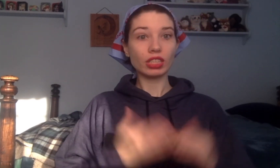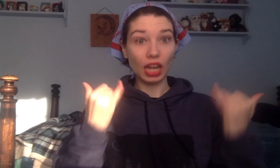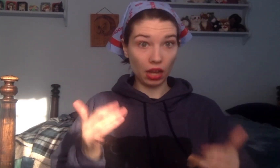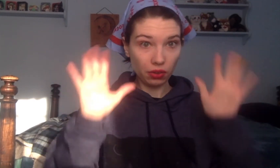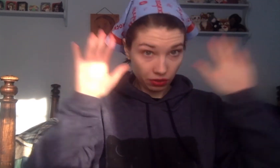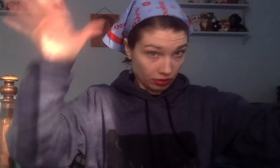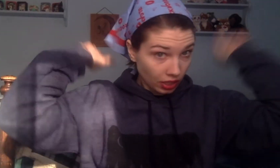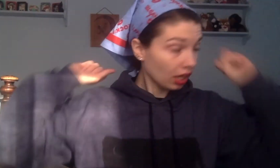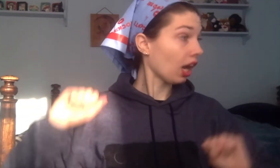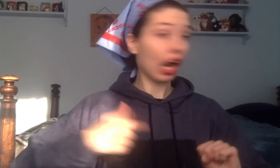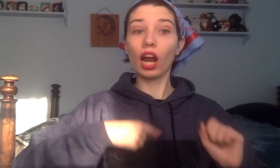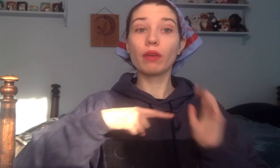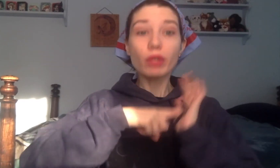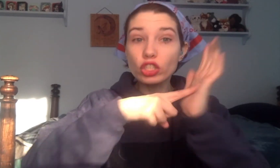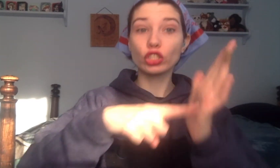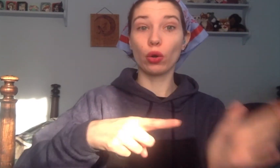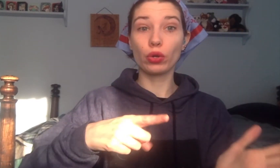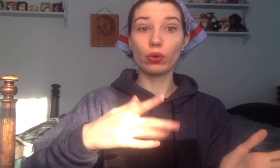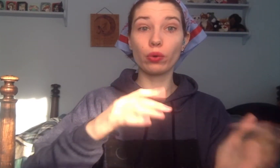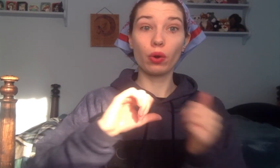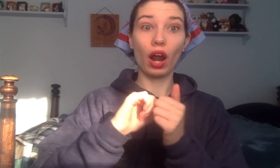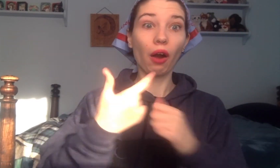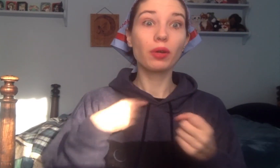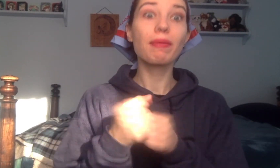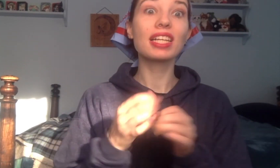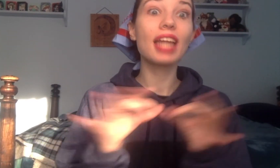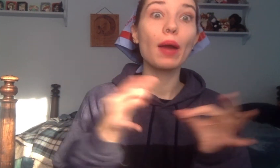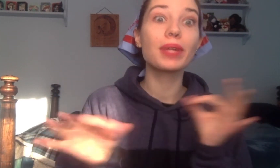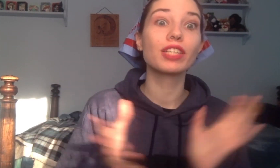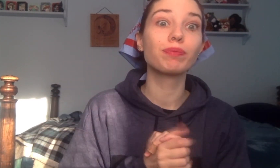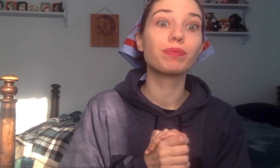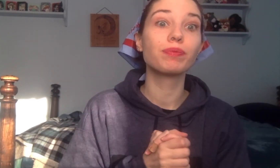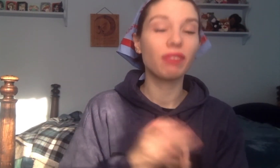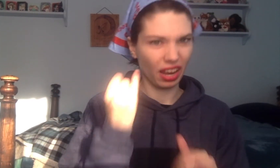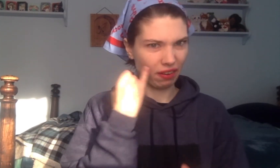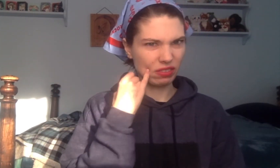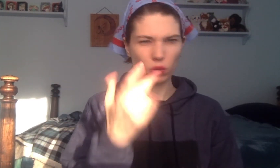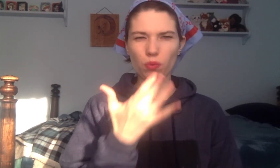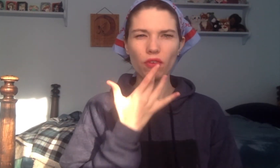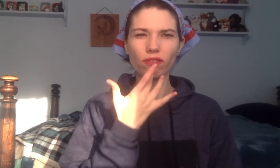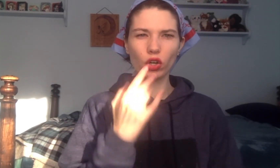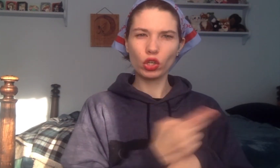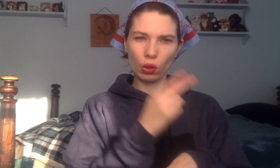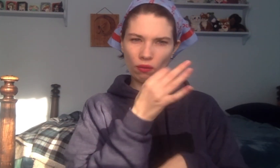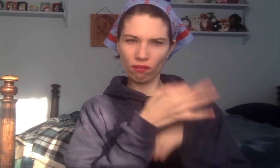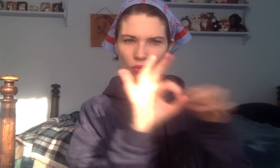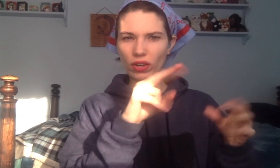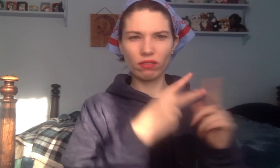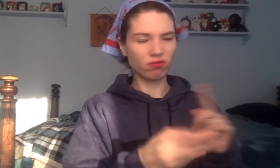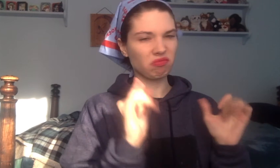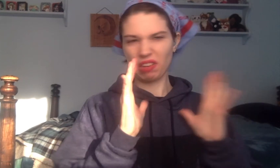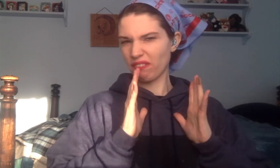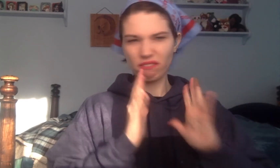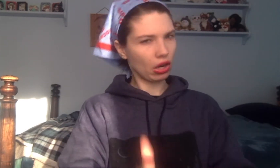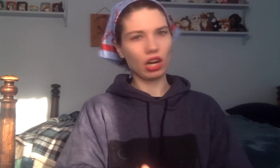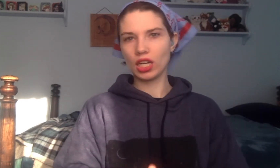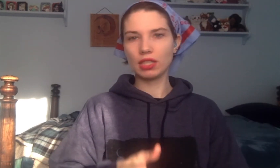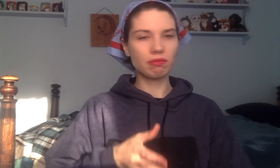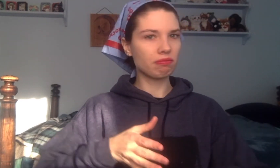Now, I'm going to show you how I make subtitles! If you prefer to use the free version, that's fine.